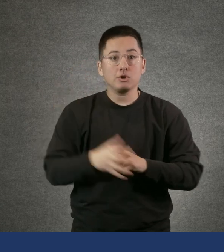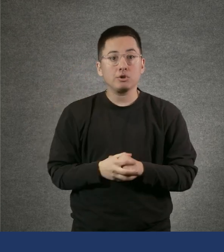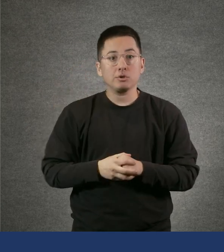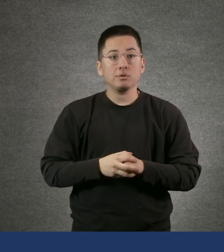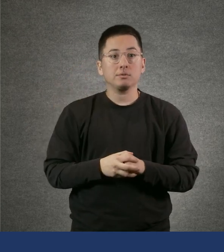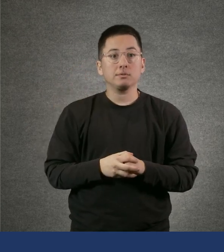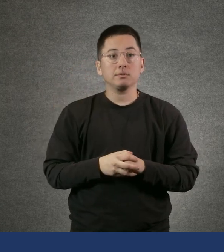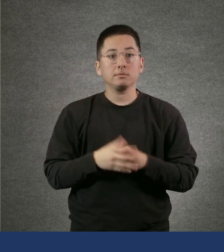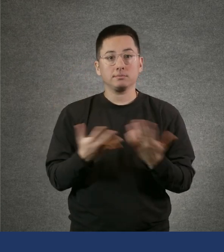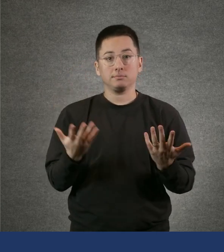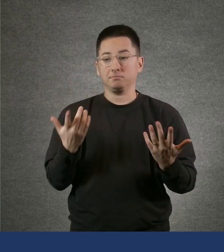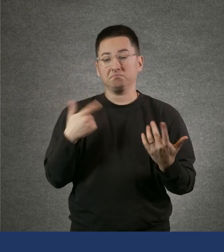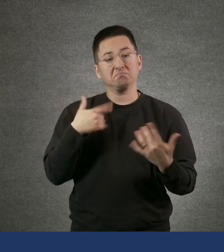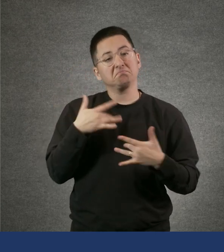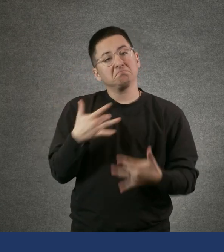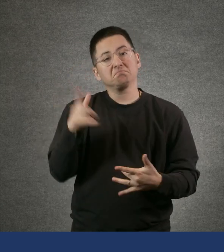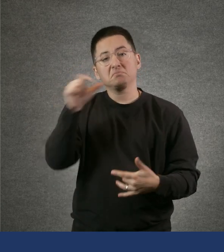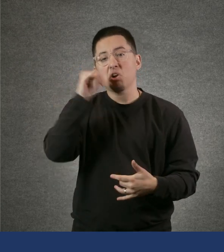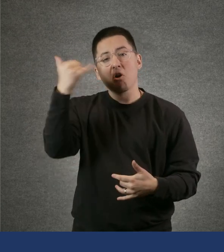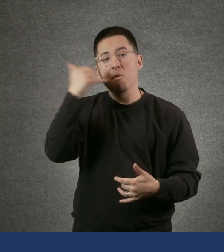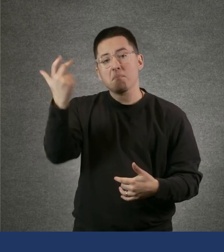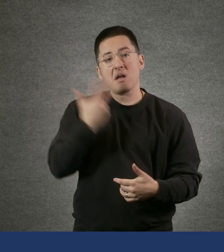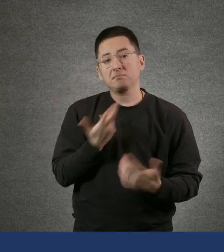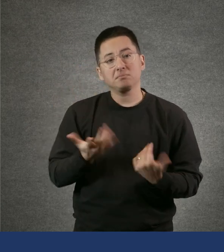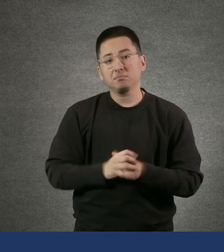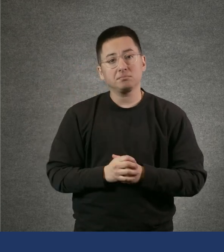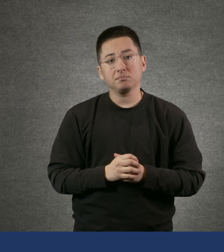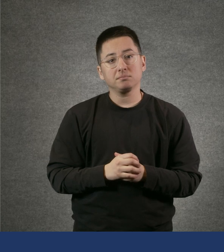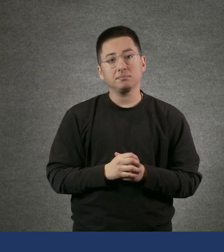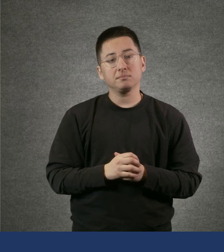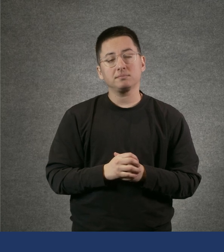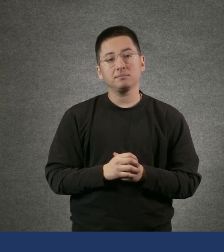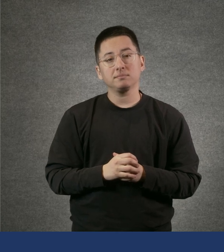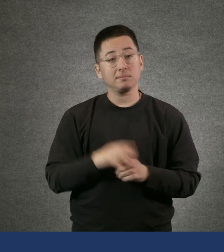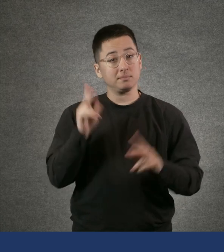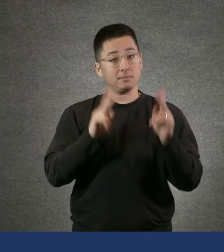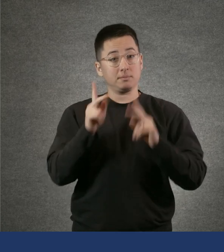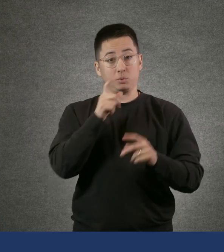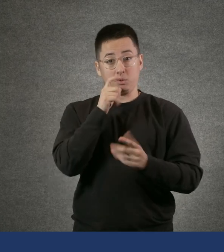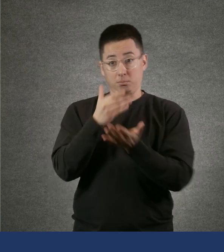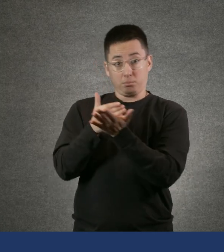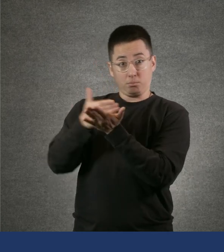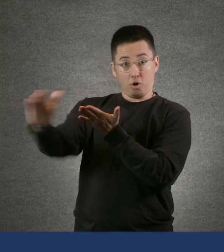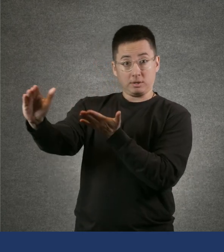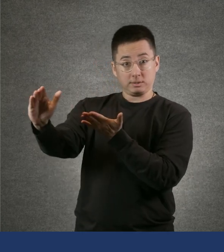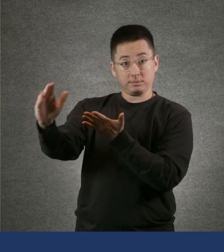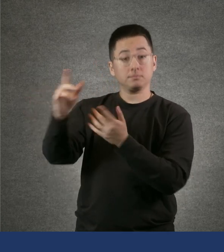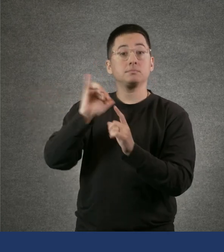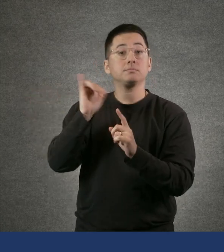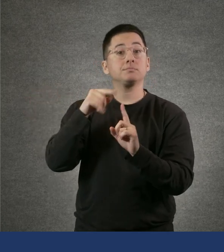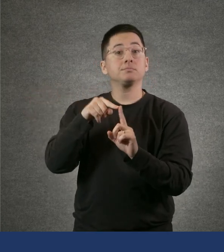I get an automated message that they are busy and to call back later.